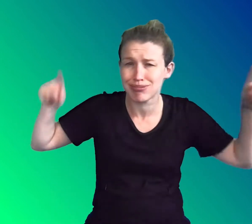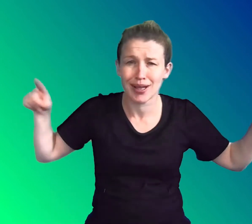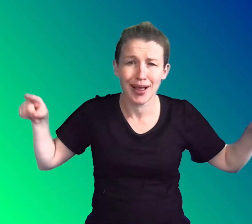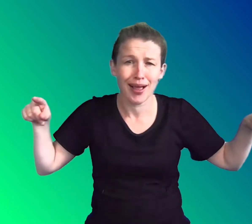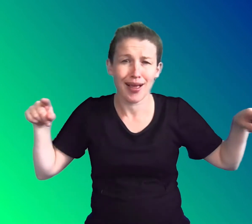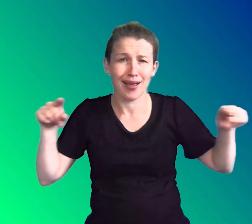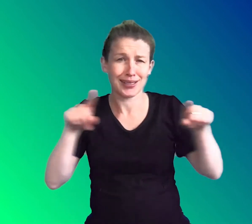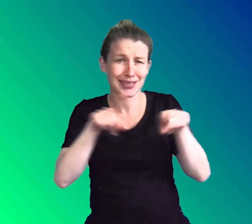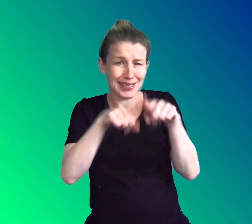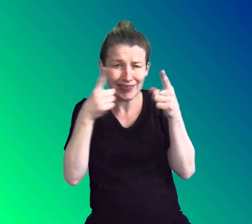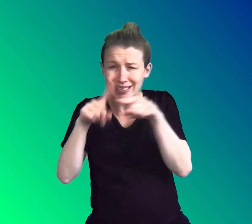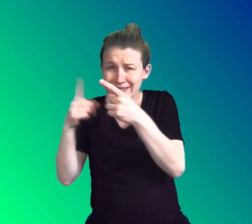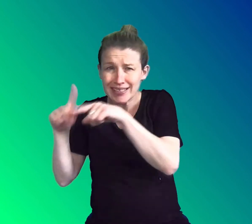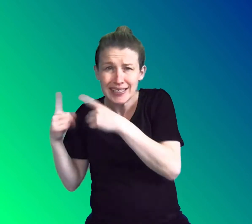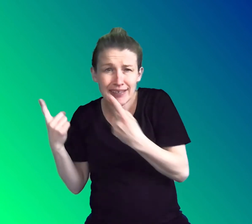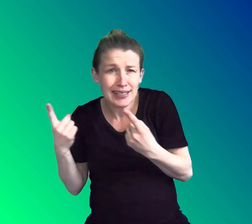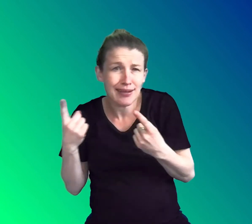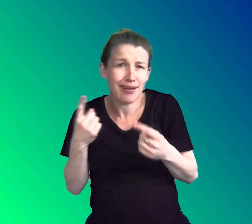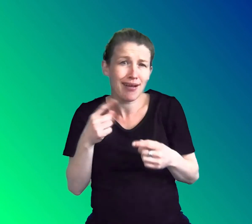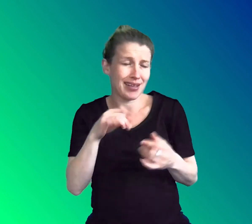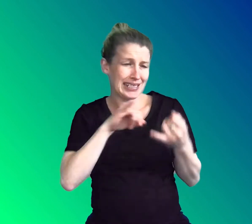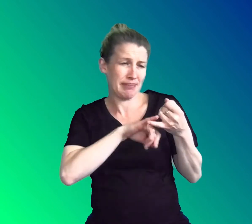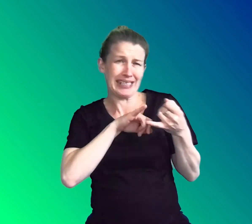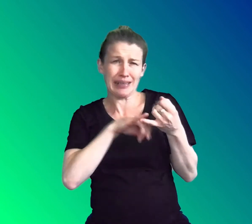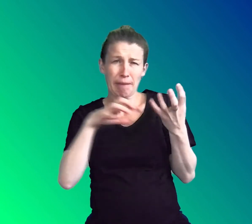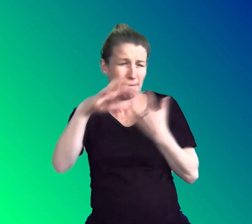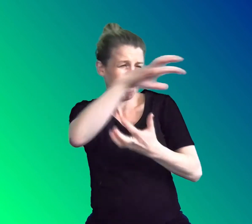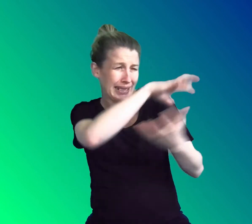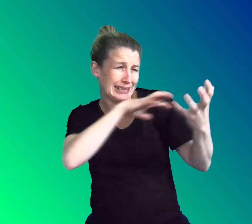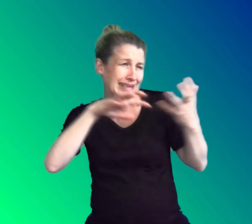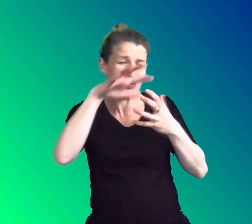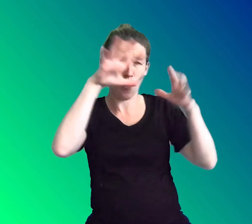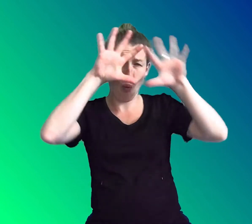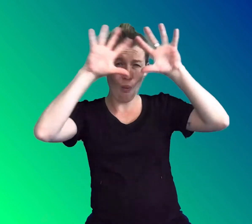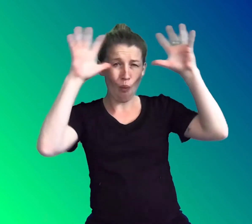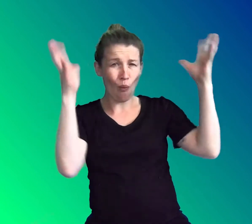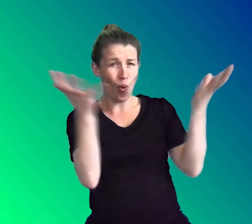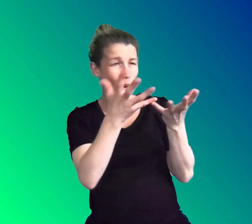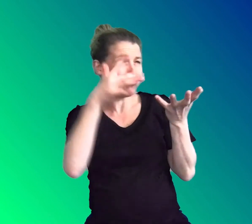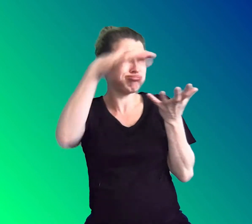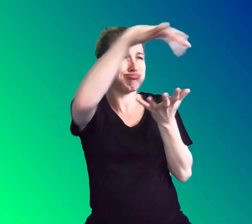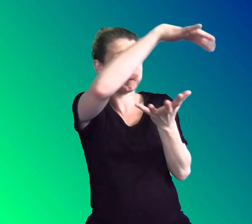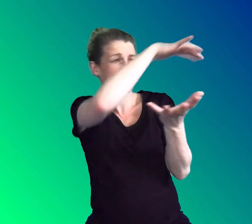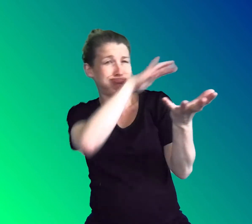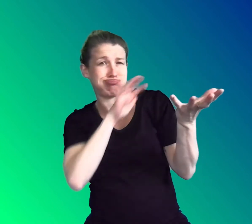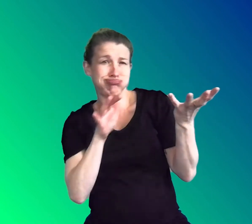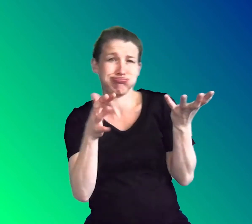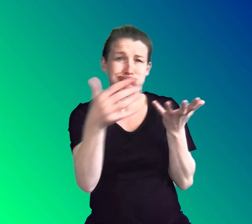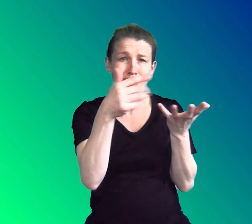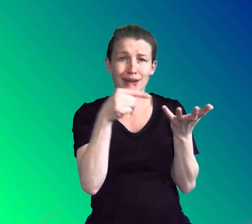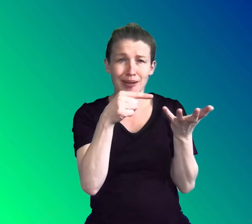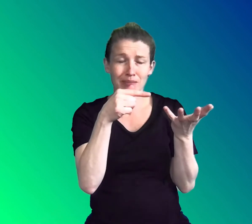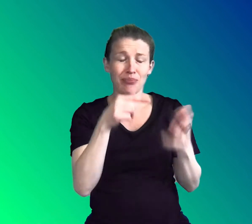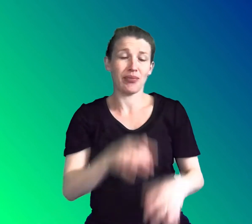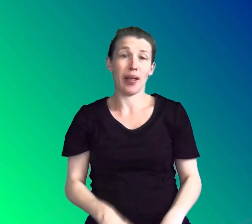because of the range of species that live there.